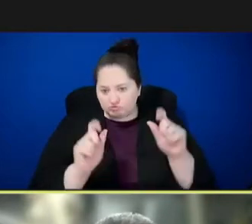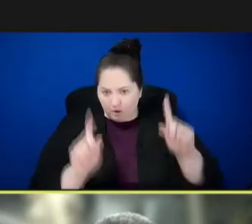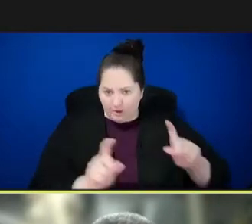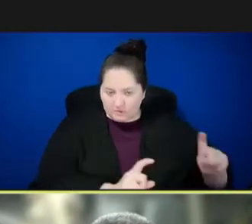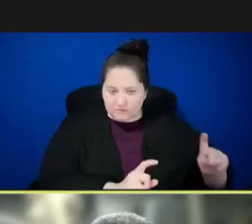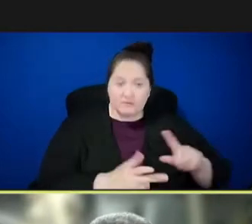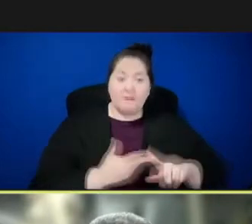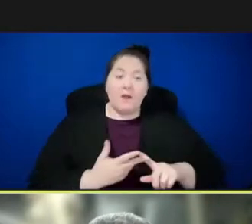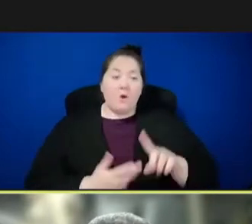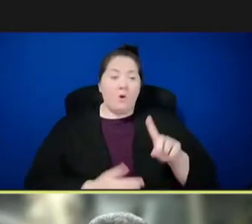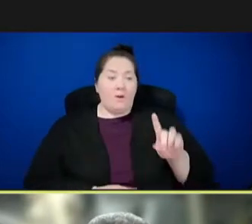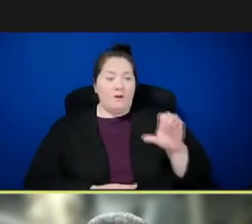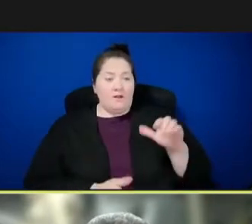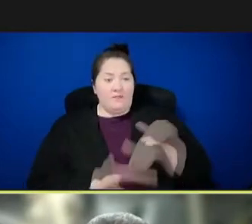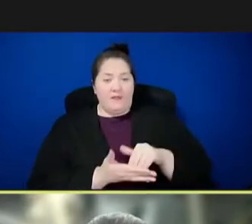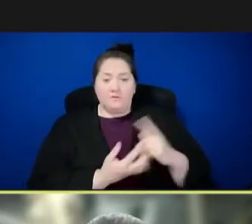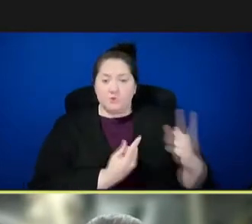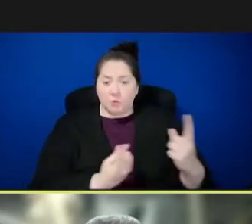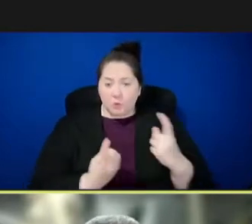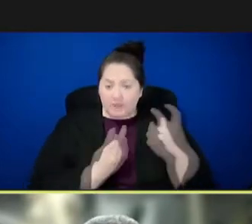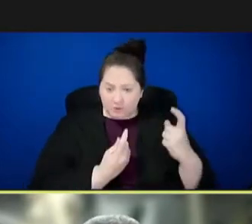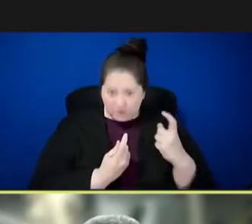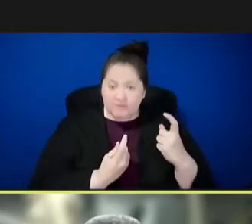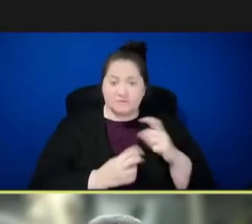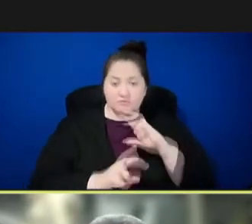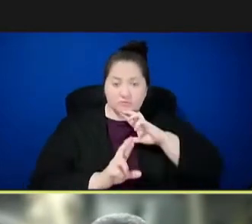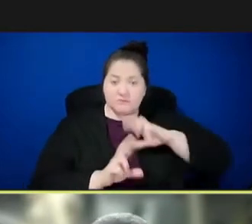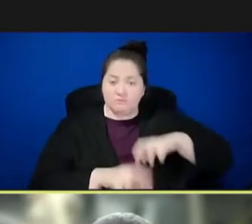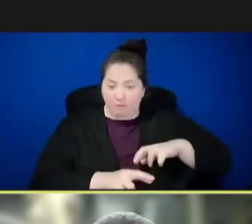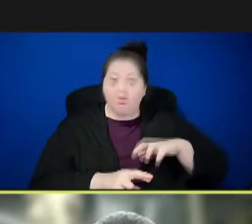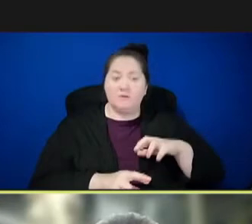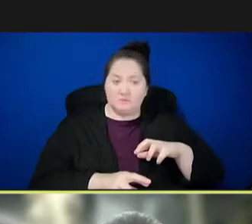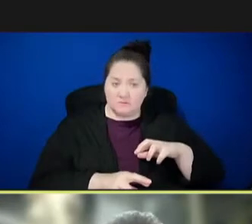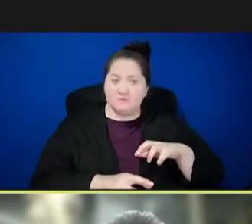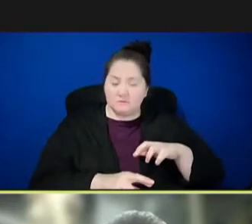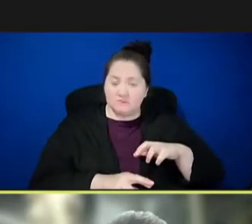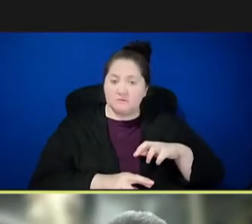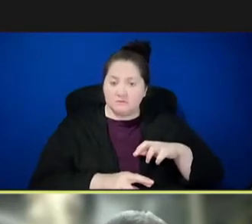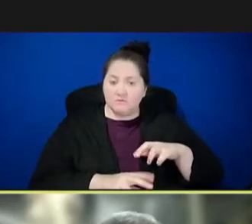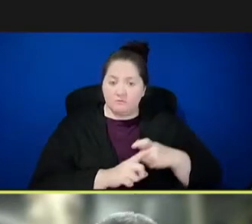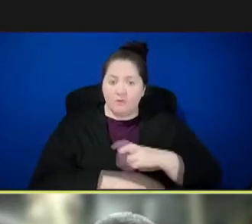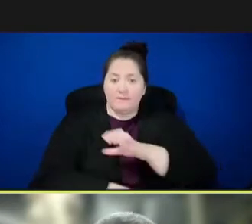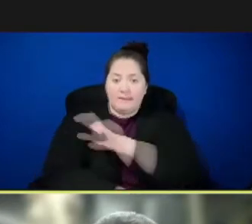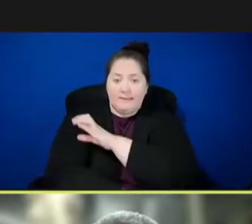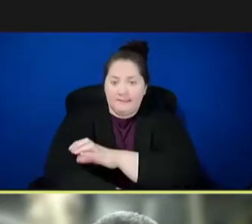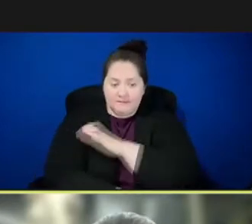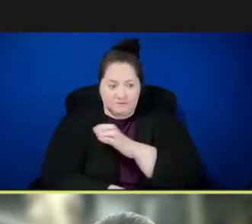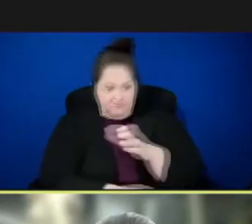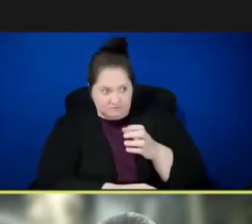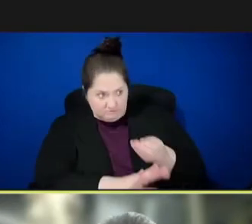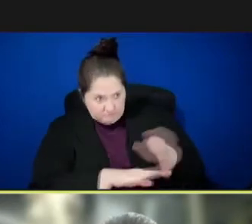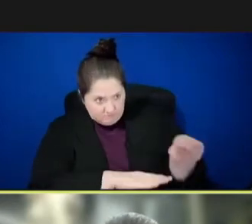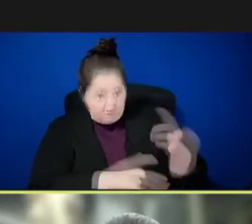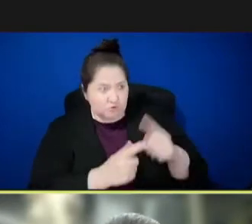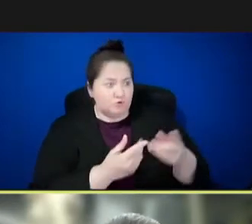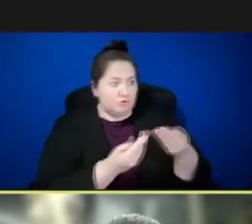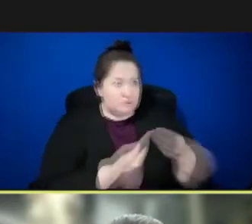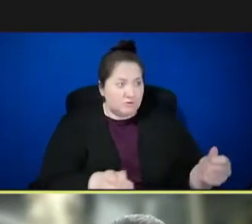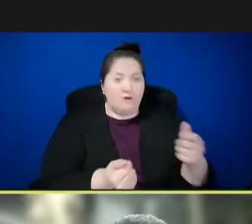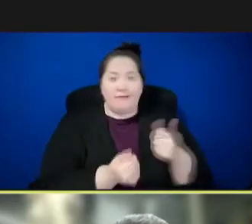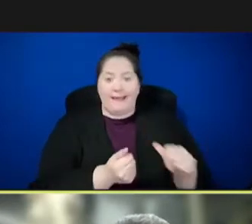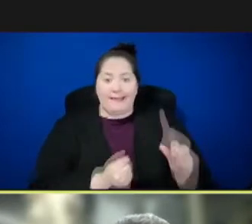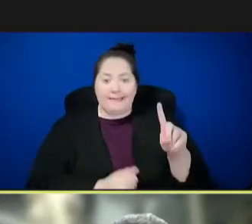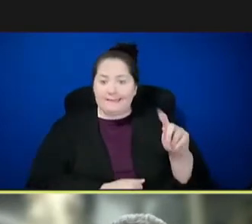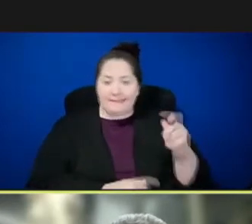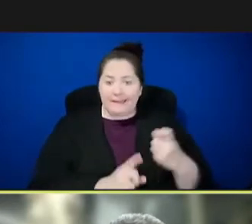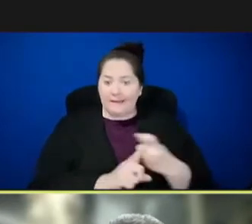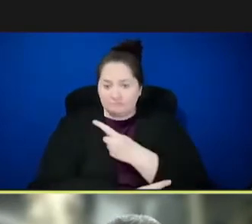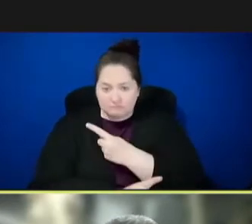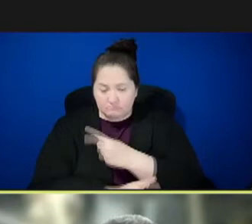and responses that were issued to clinics to resolve those data anomalies. In addition to